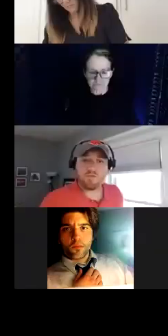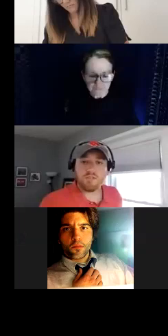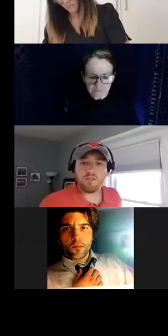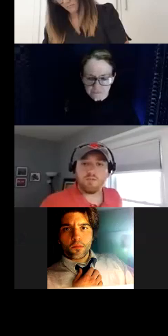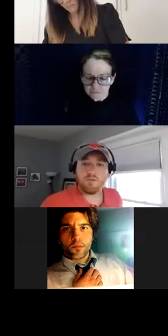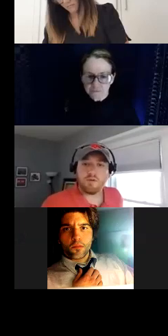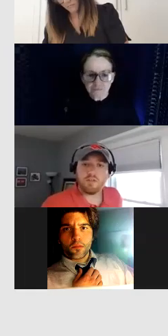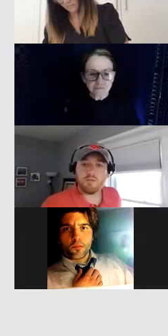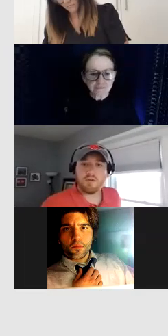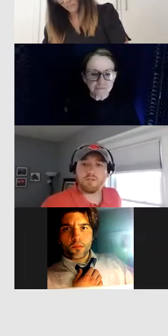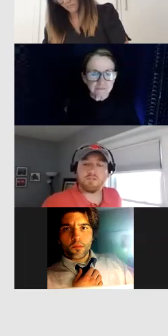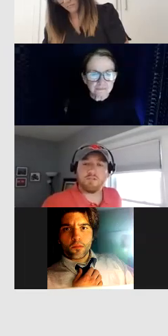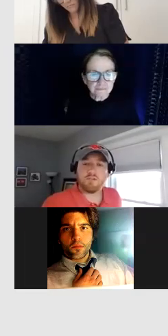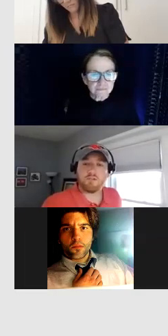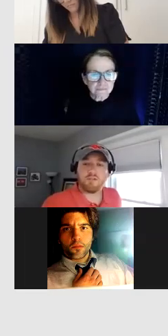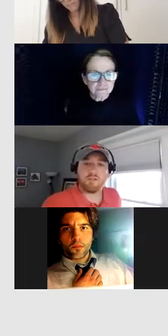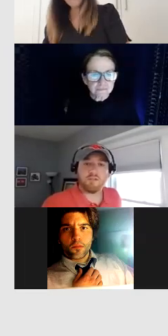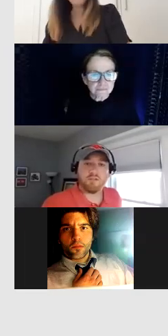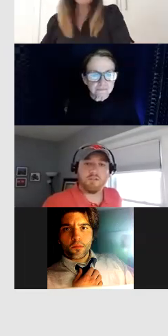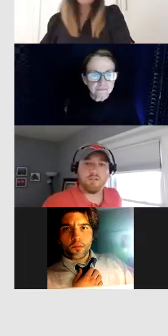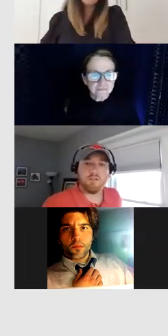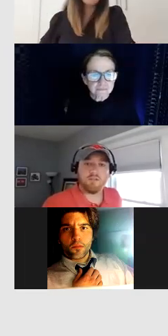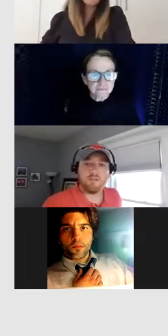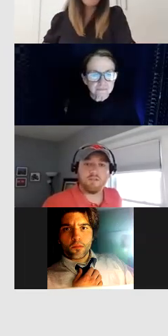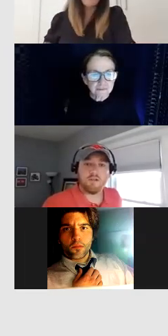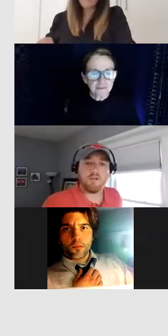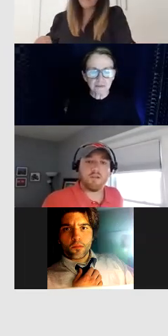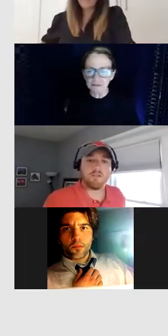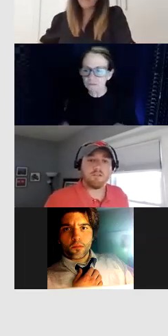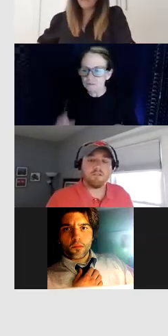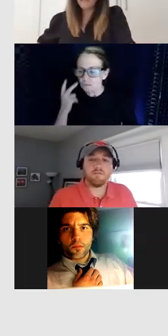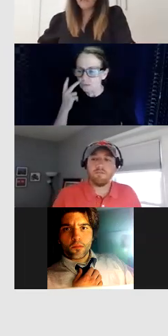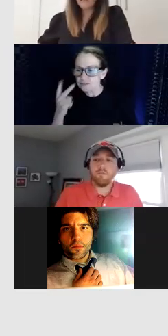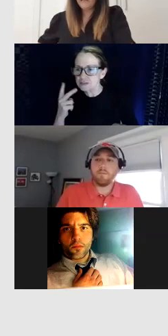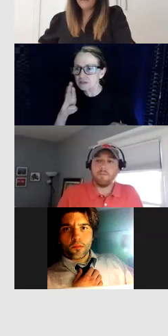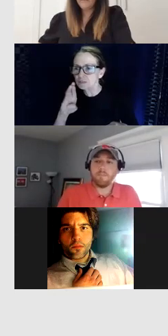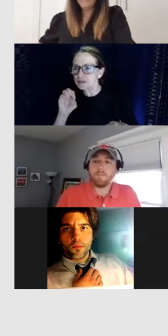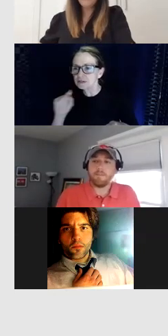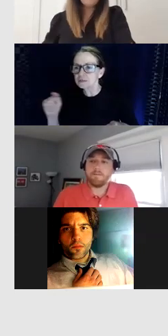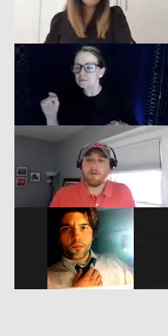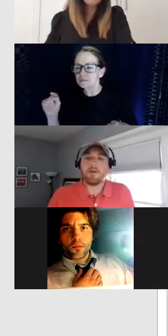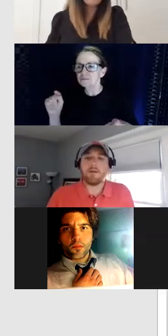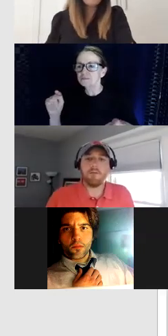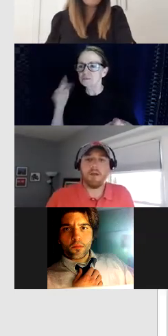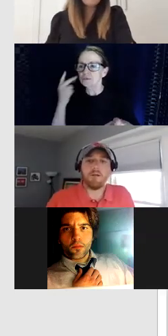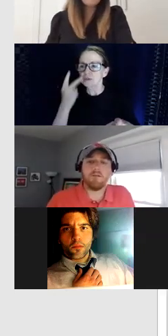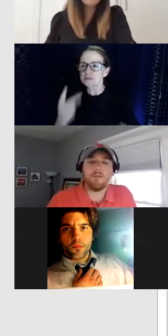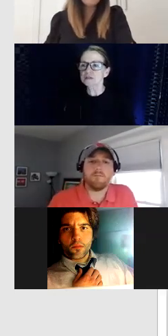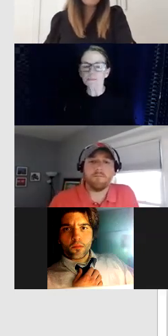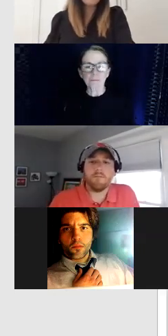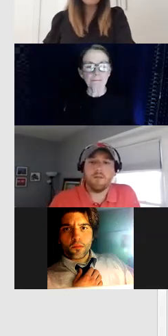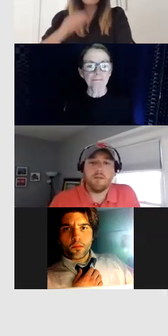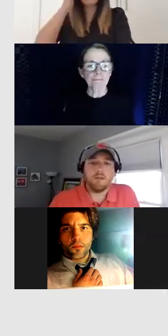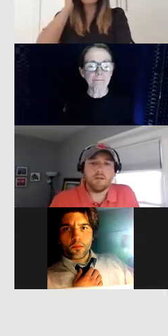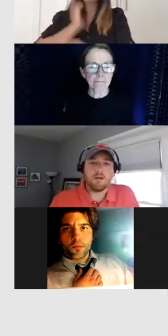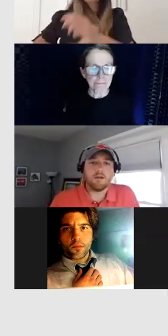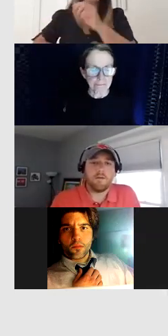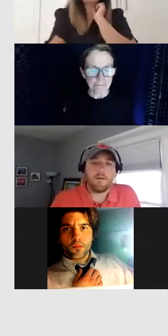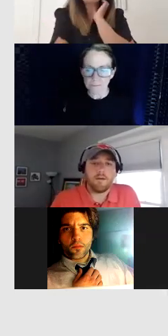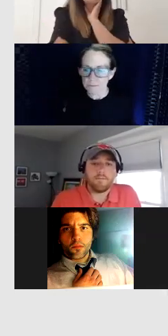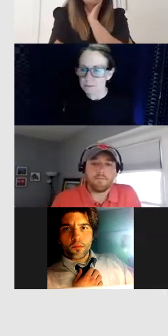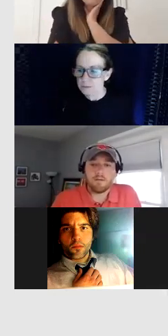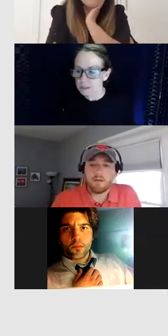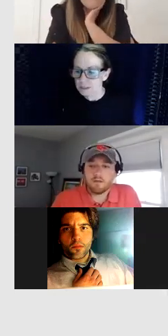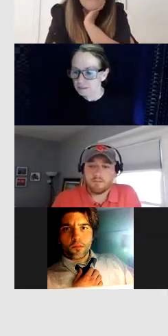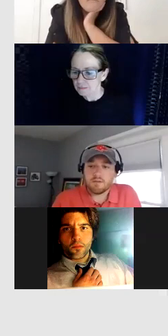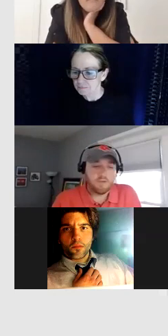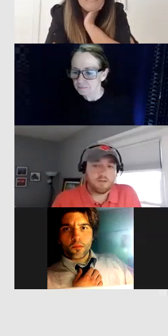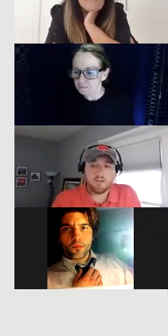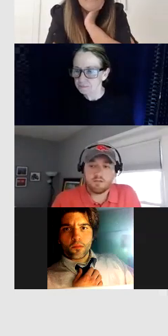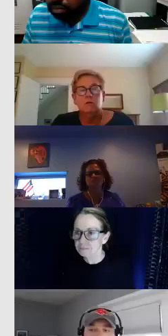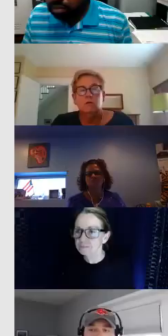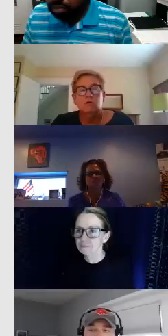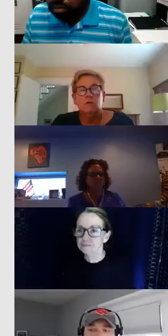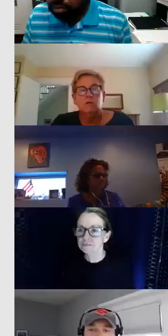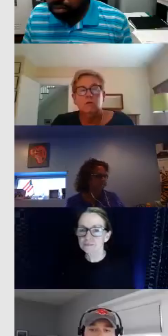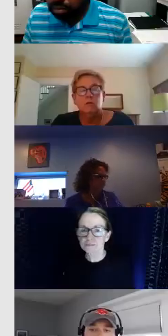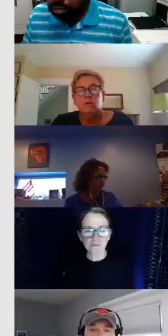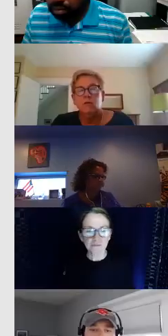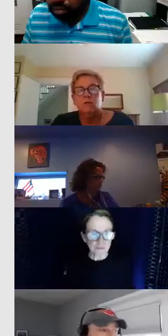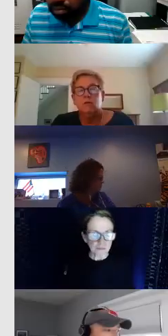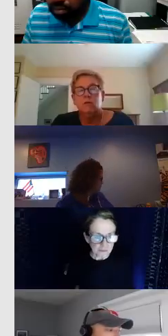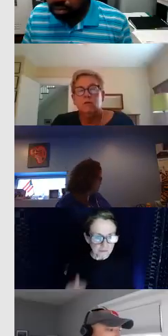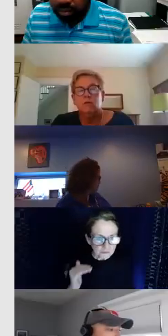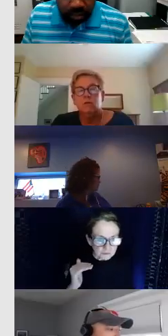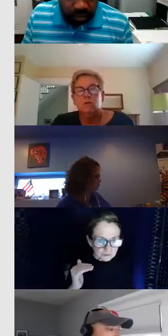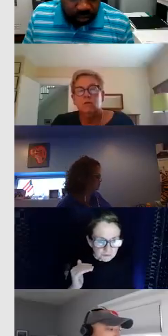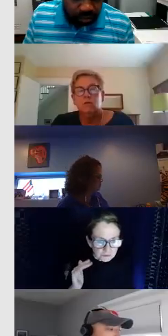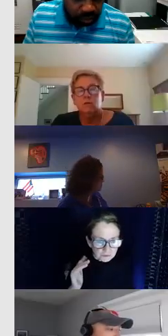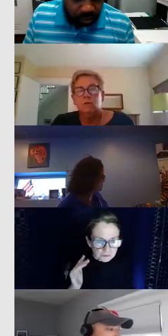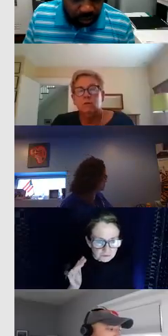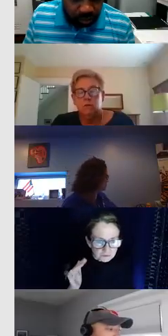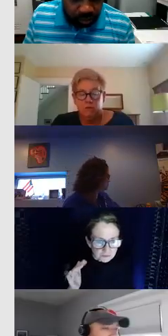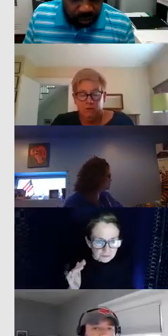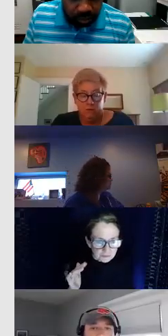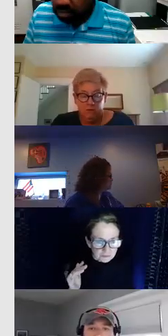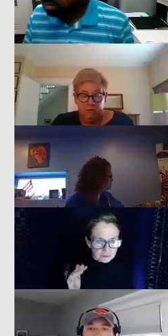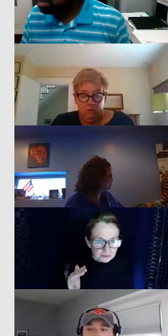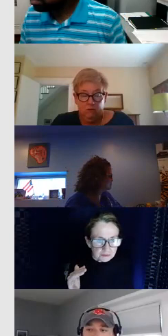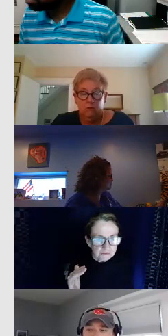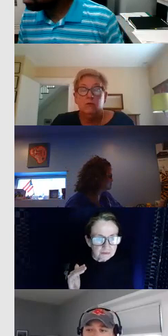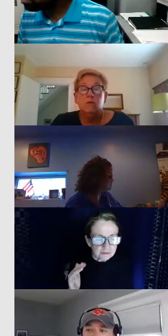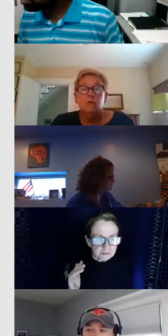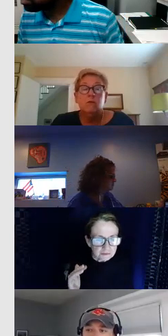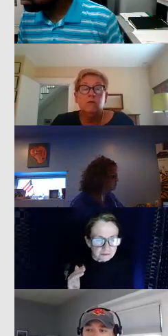I'M GOING TO SHARE THE MEETING AGENDA RIGHT NOW.